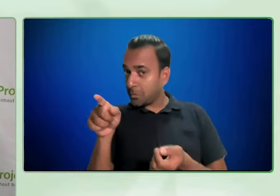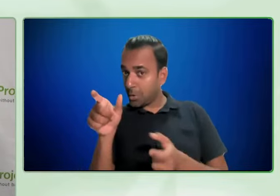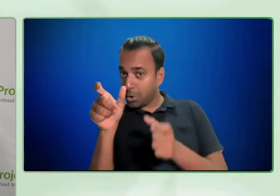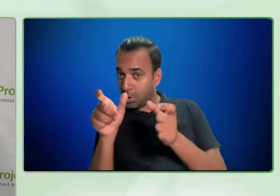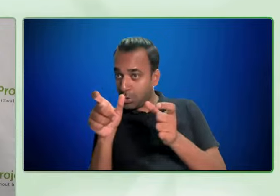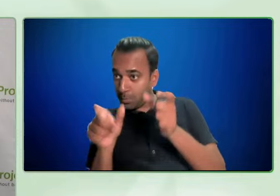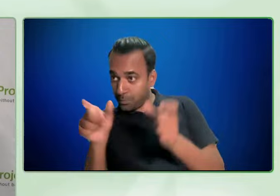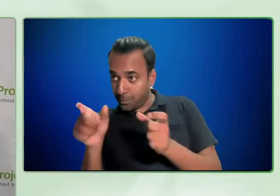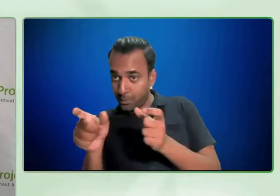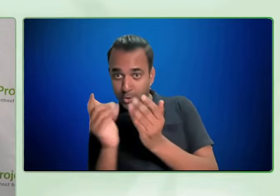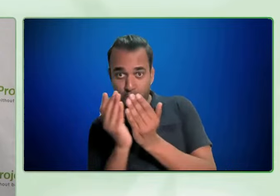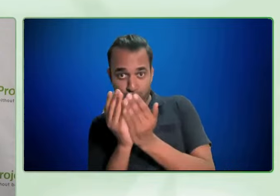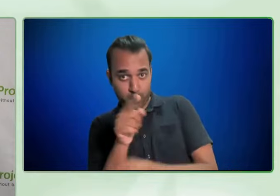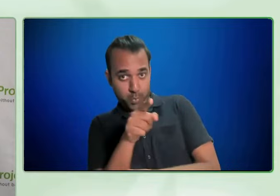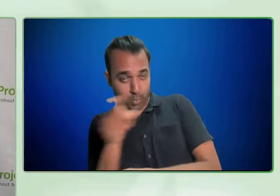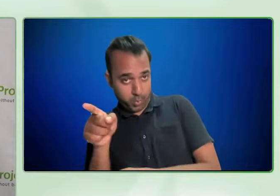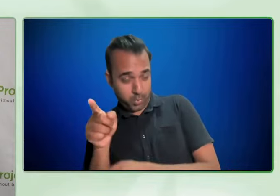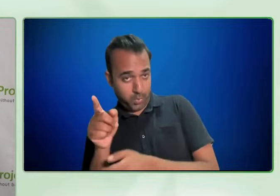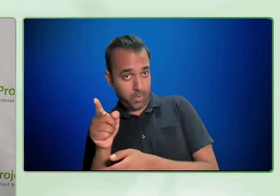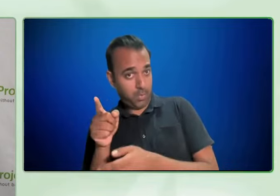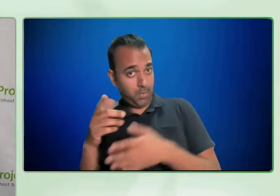Good question. I did not analyse it.